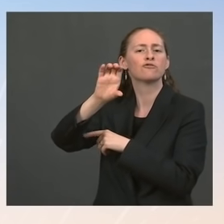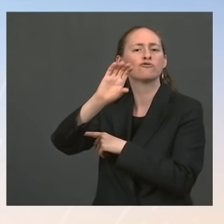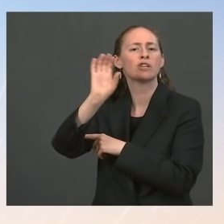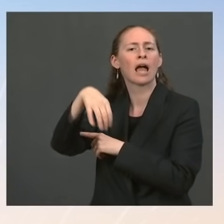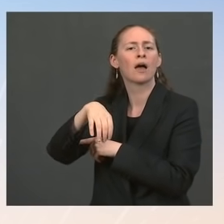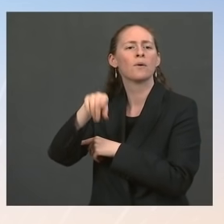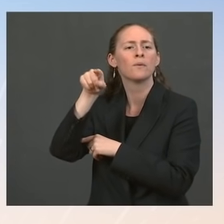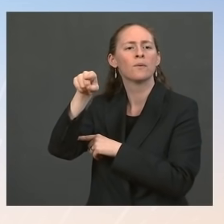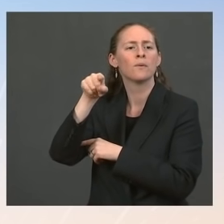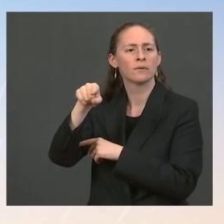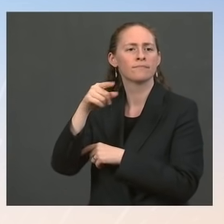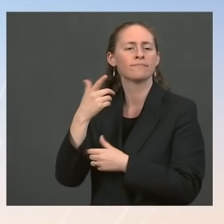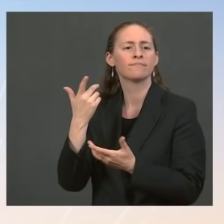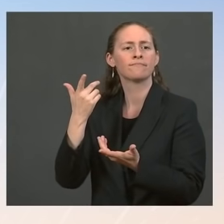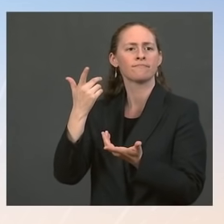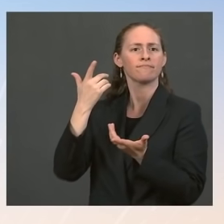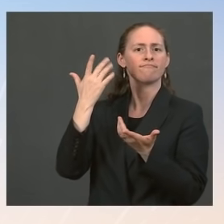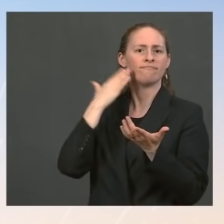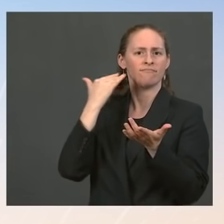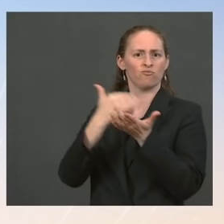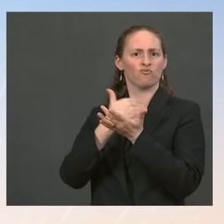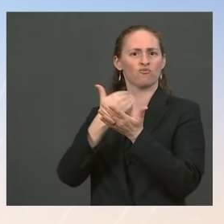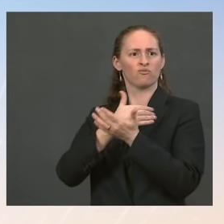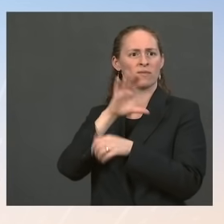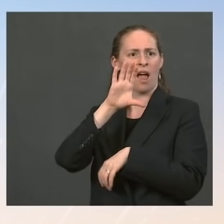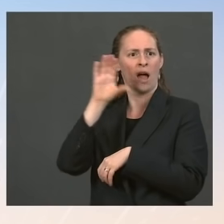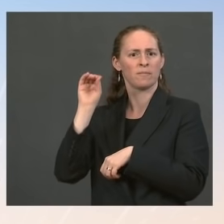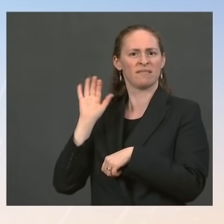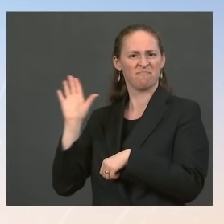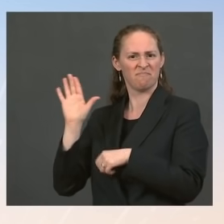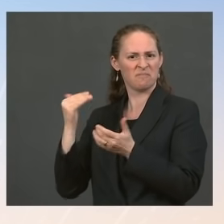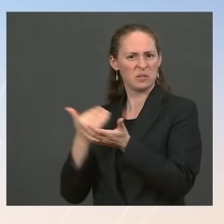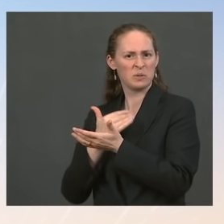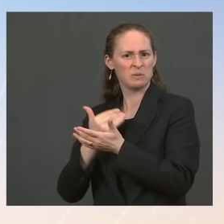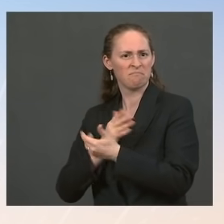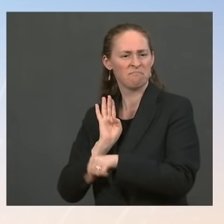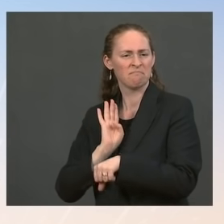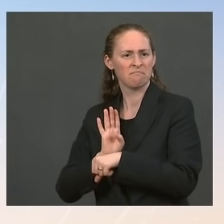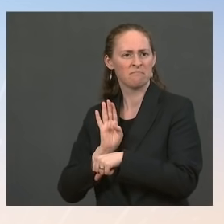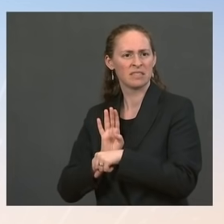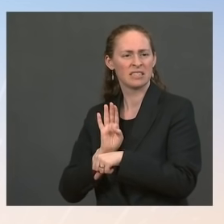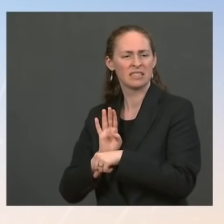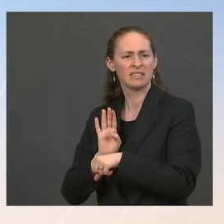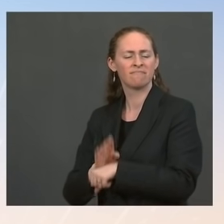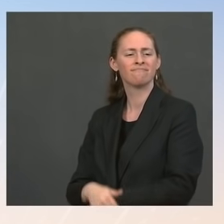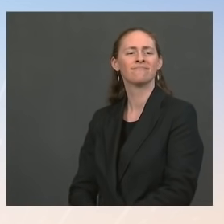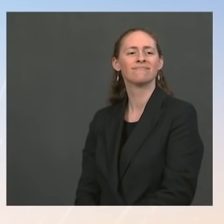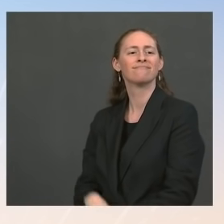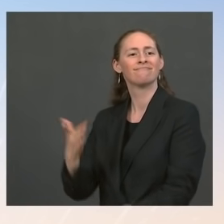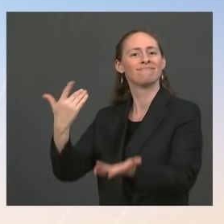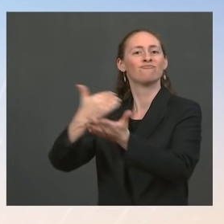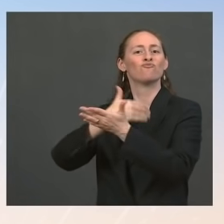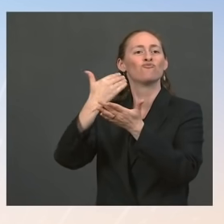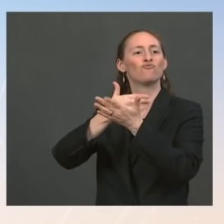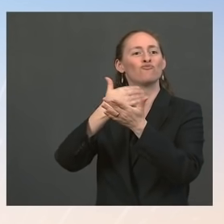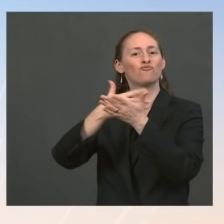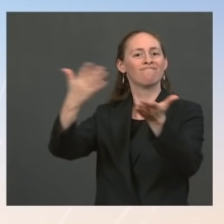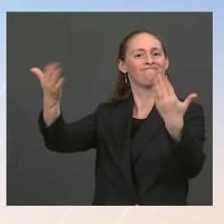which goes back to your origin story that lands you here. My question is about President Biden in Chicago tomorrow. Ms. Psaki: Okay. Sure.